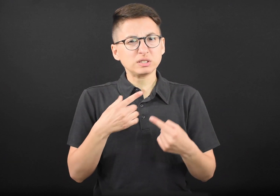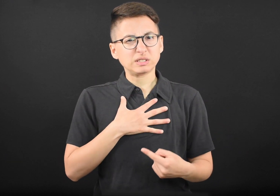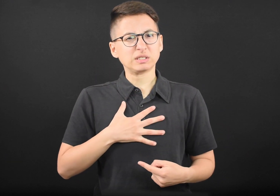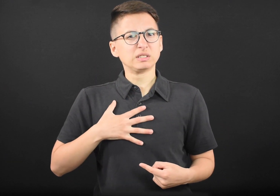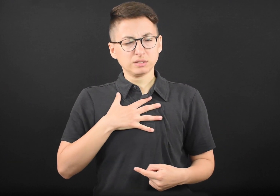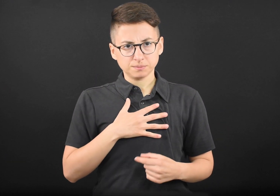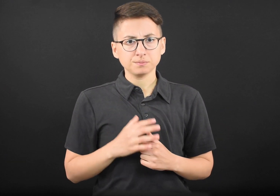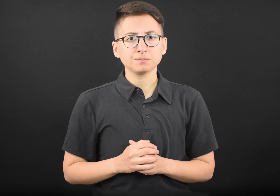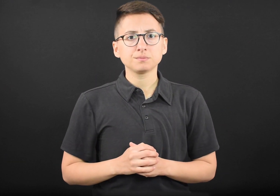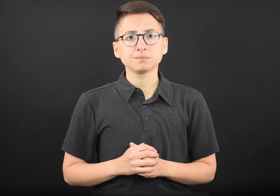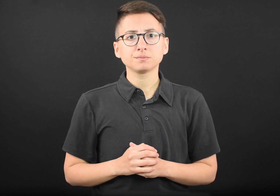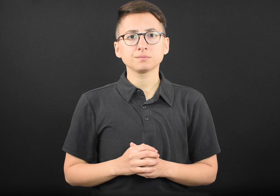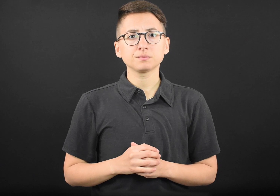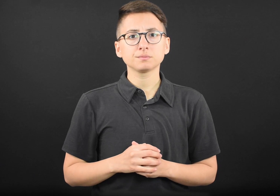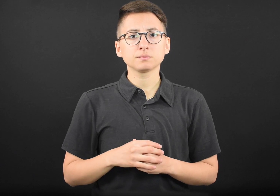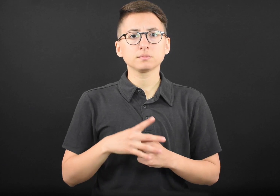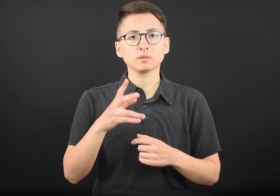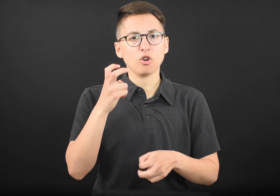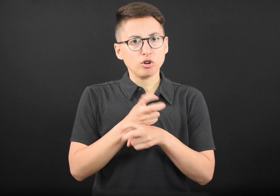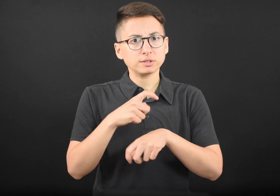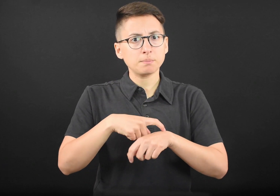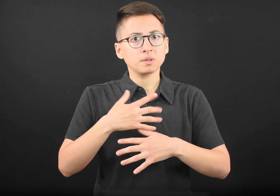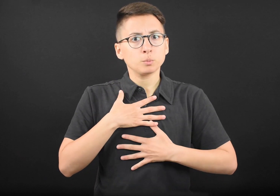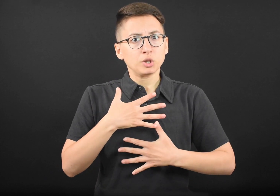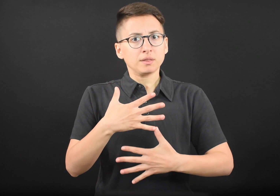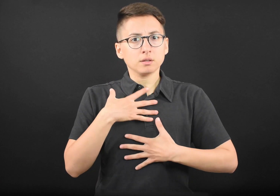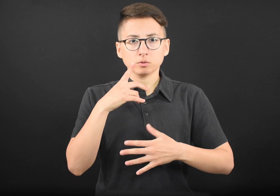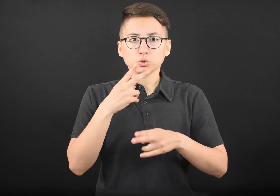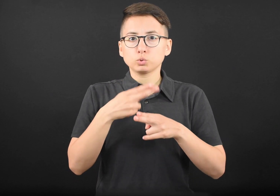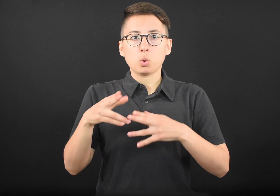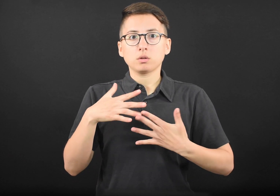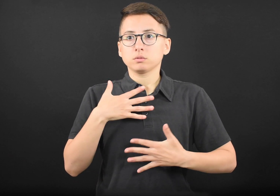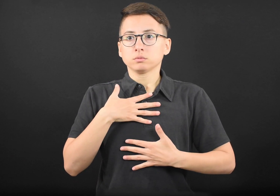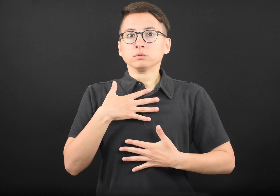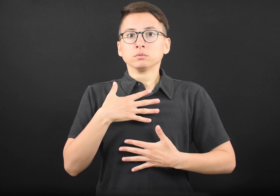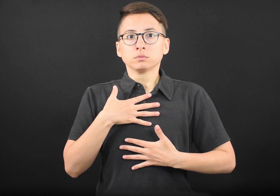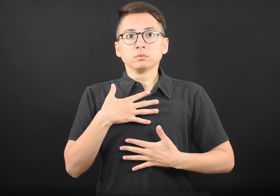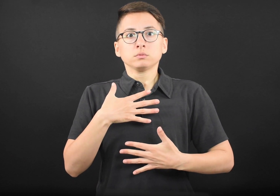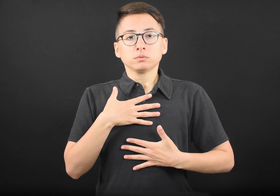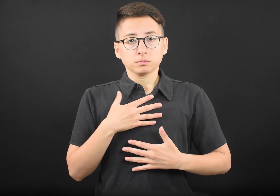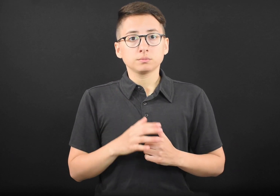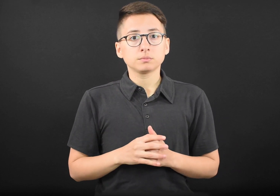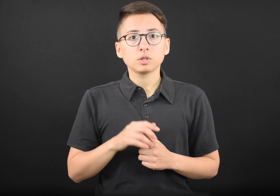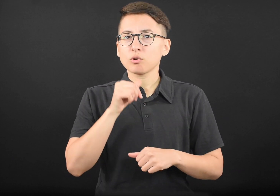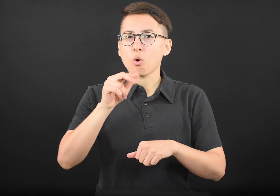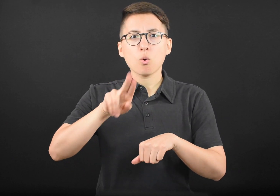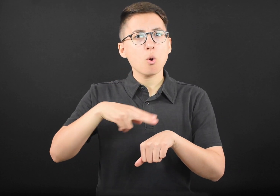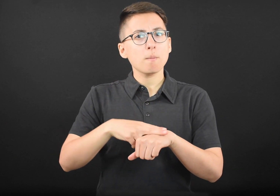● difficulty breathing/shortness of breath; ● abnormal heartbeat;